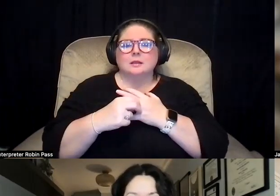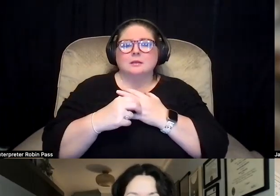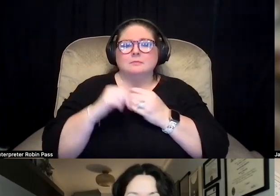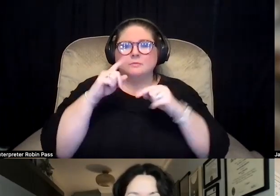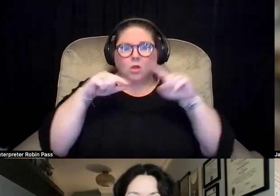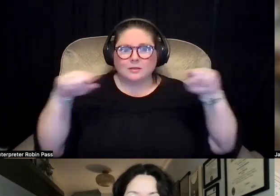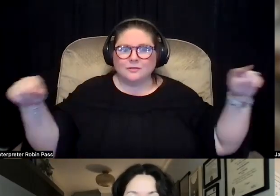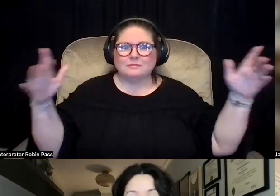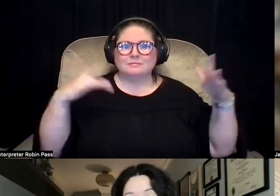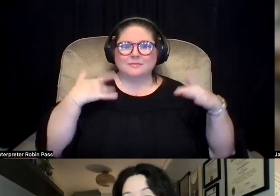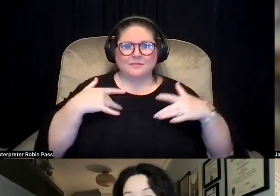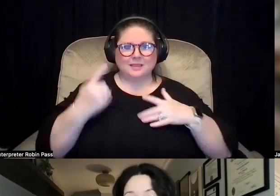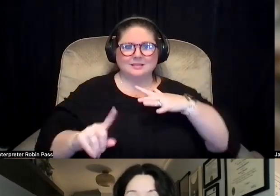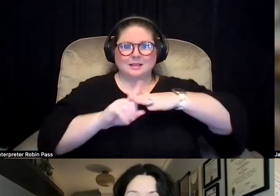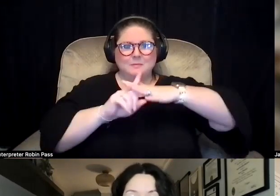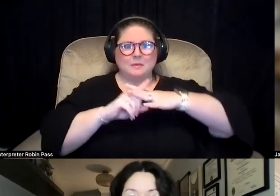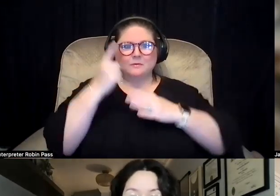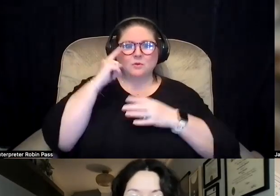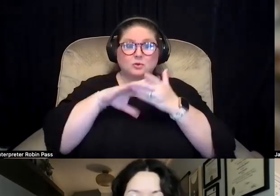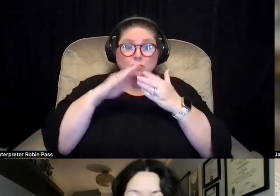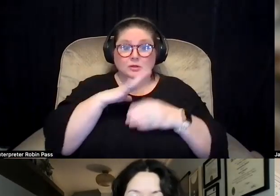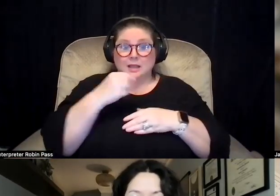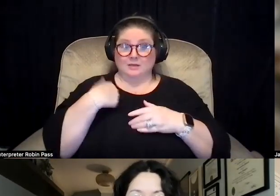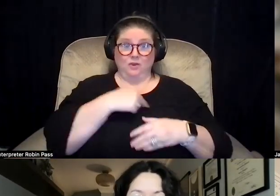come up both for the students and also honestly for us the educators ourselves